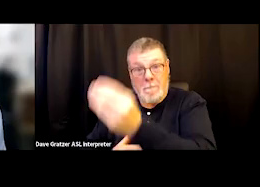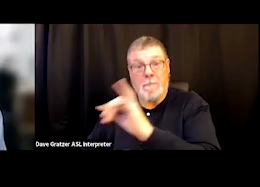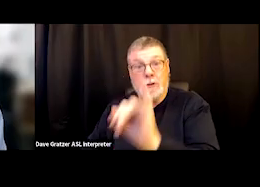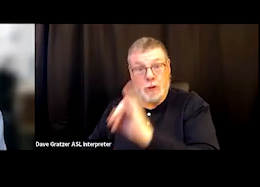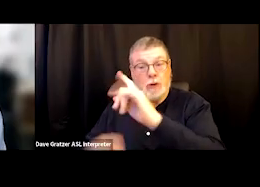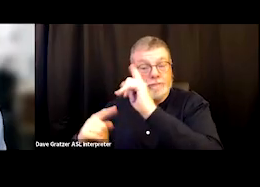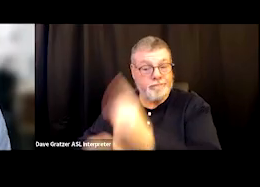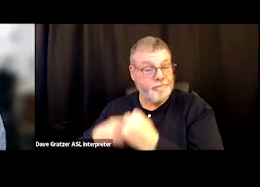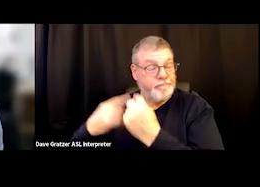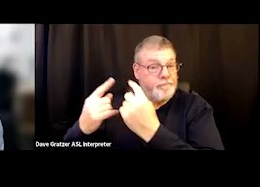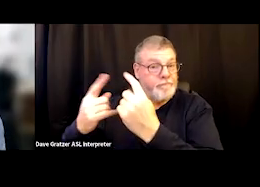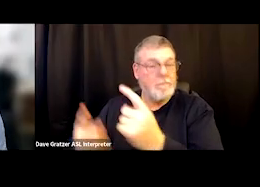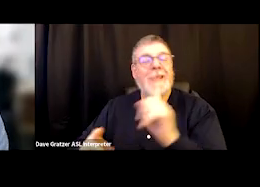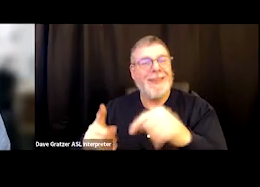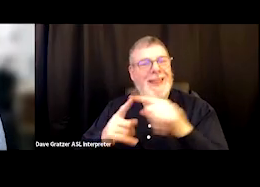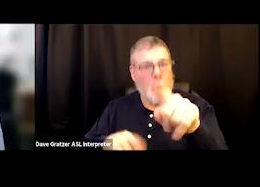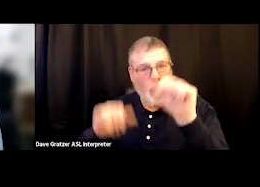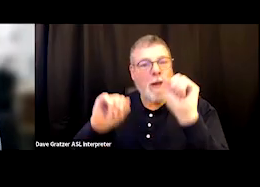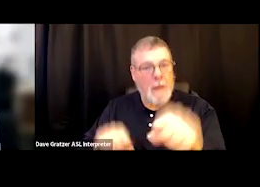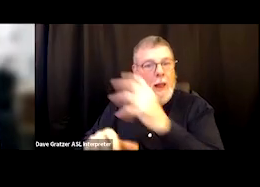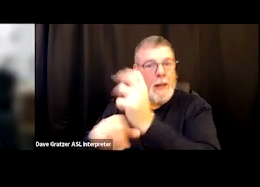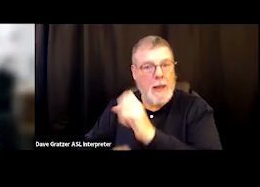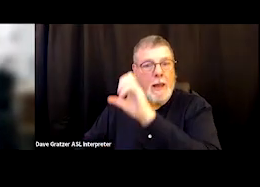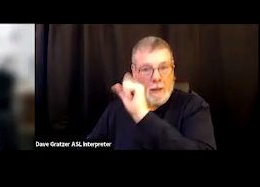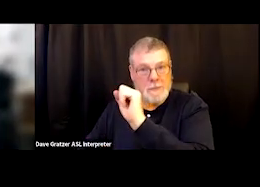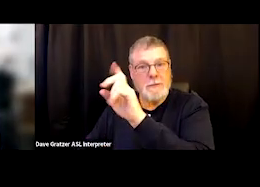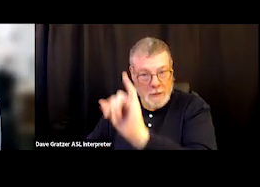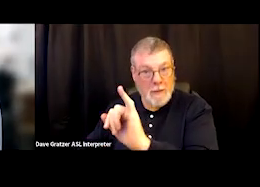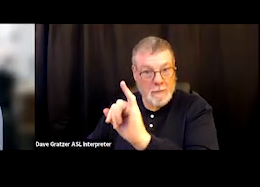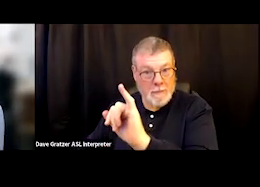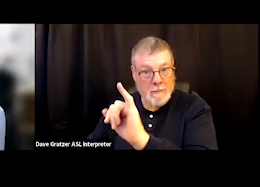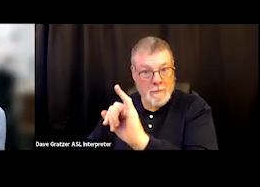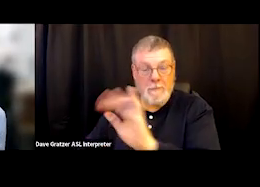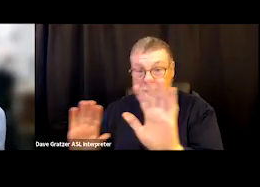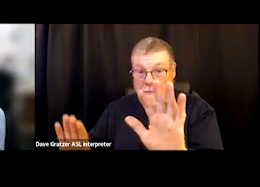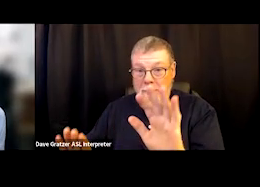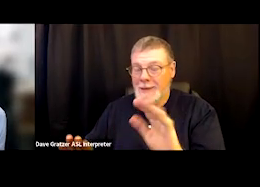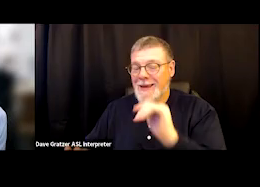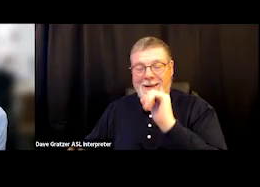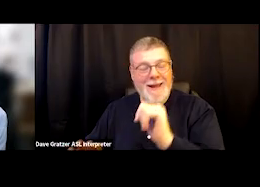then you are eligible to receive SSDI. So they're not going to collect information